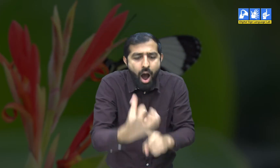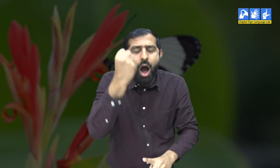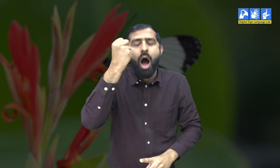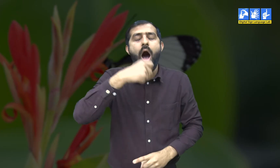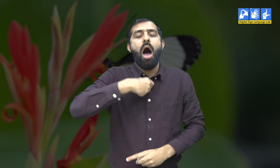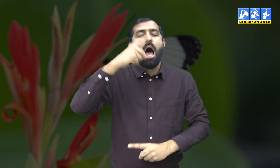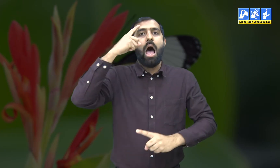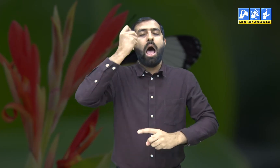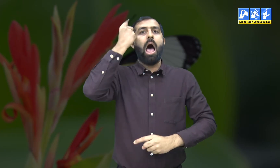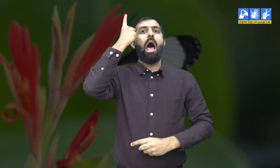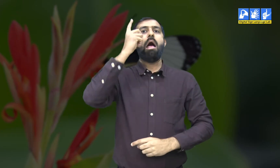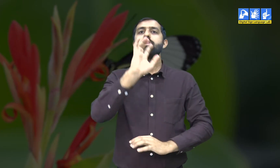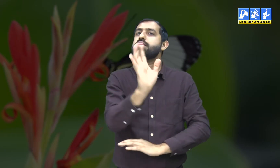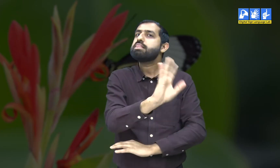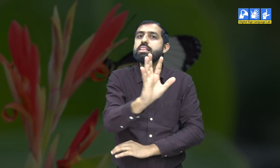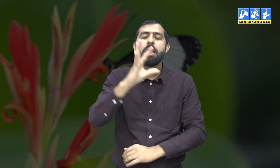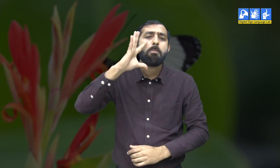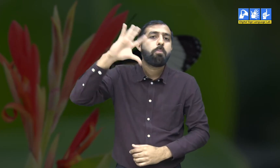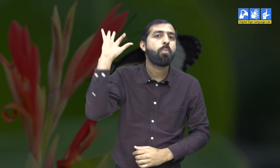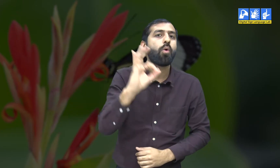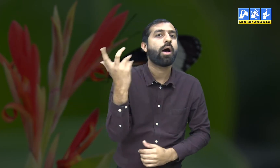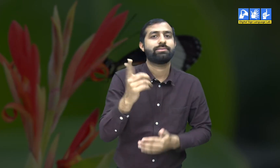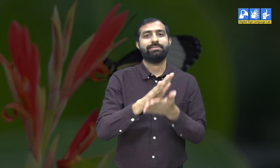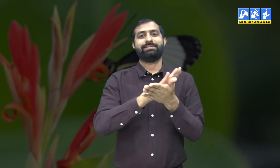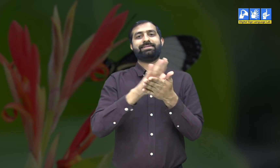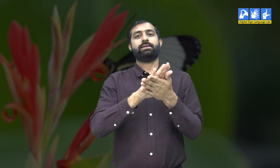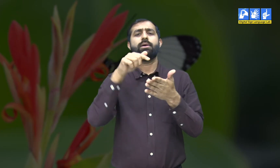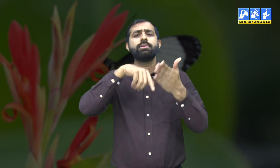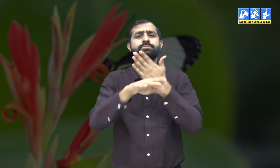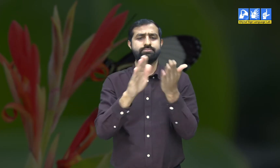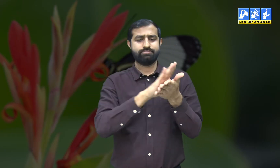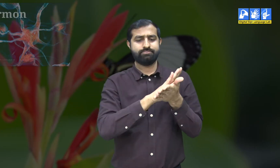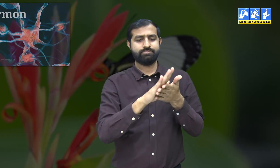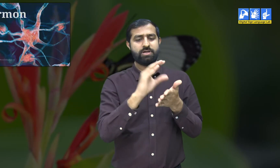Then after research Ebright found that the gold spots were responsible